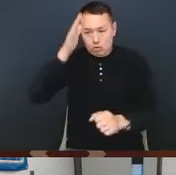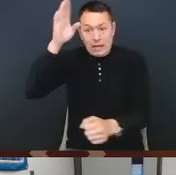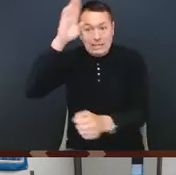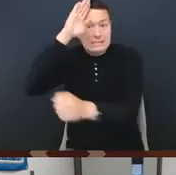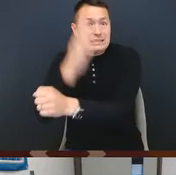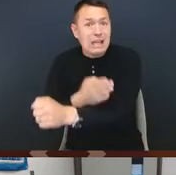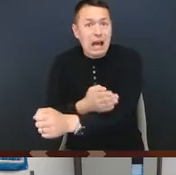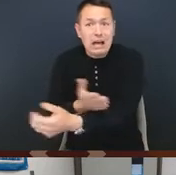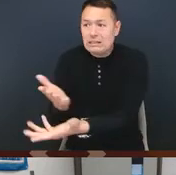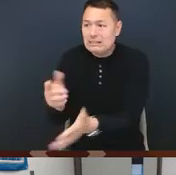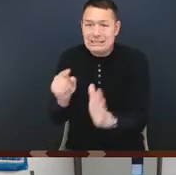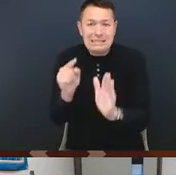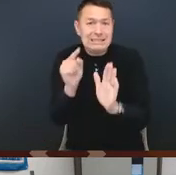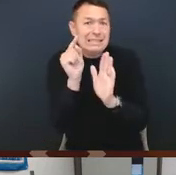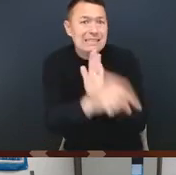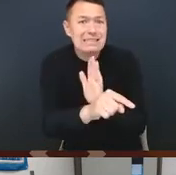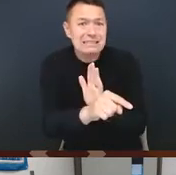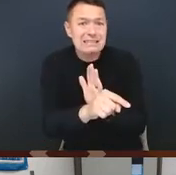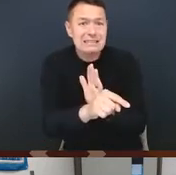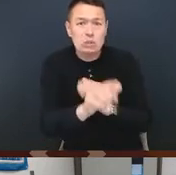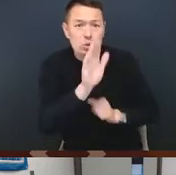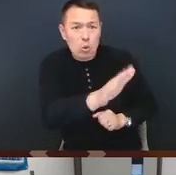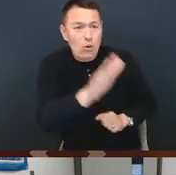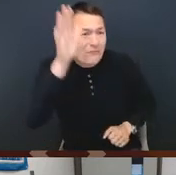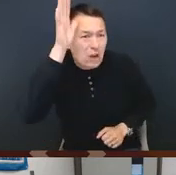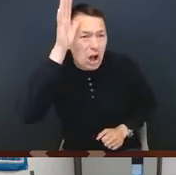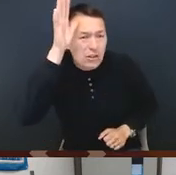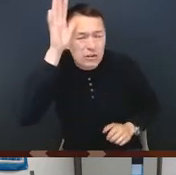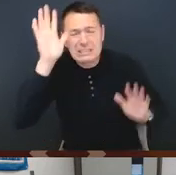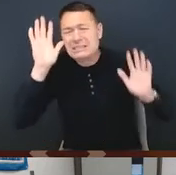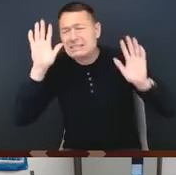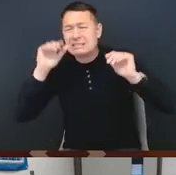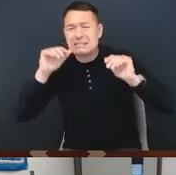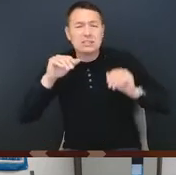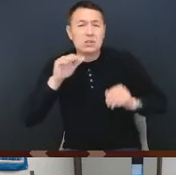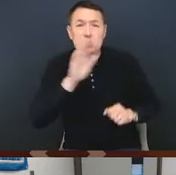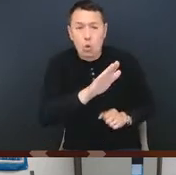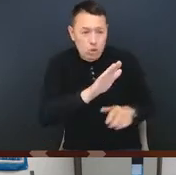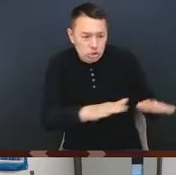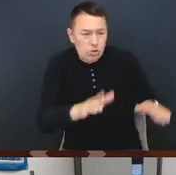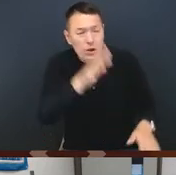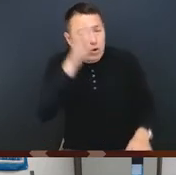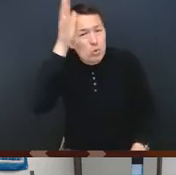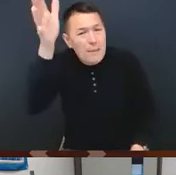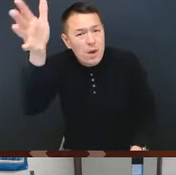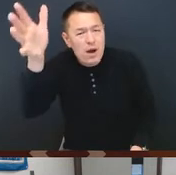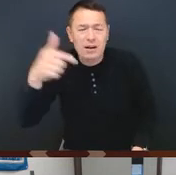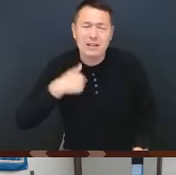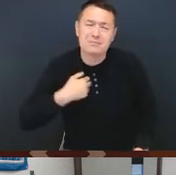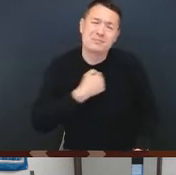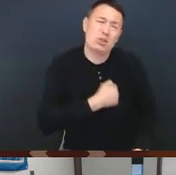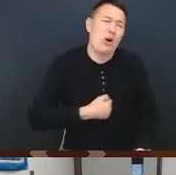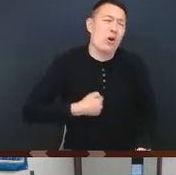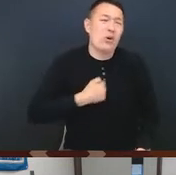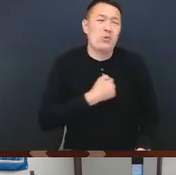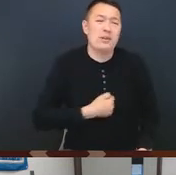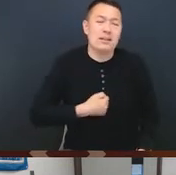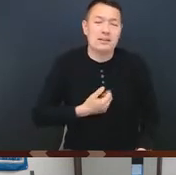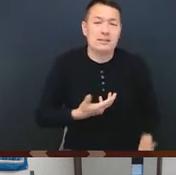killed your father, your children's grandfather. You know, it's the wrong thing to do.